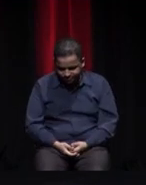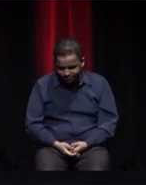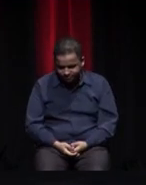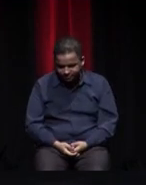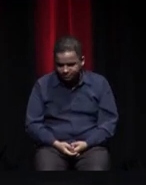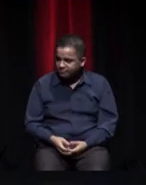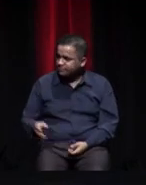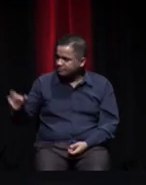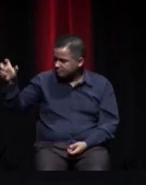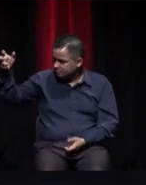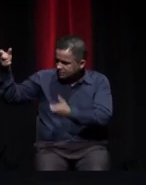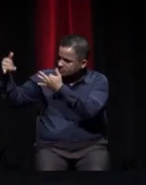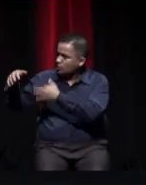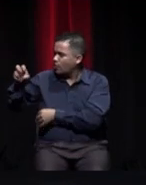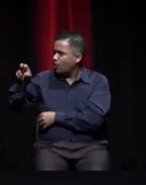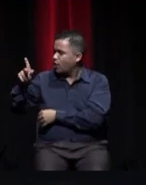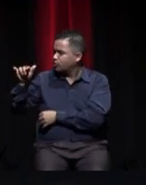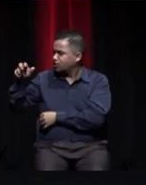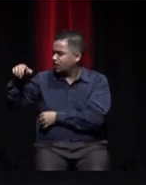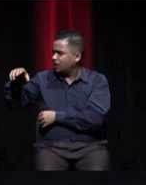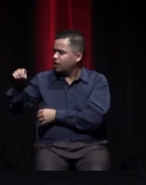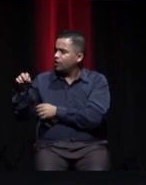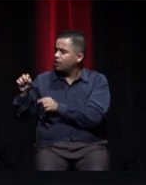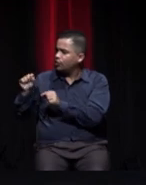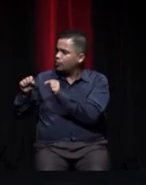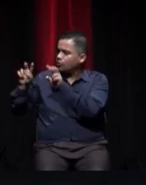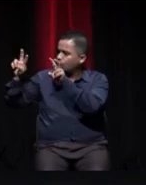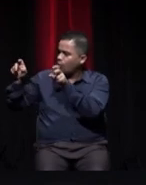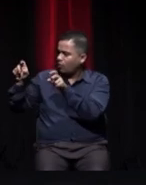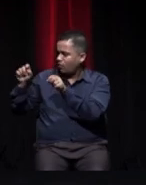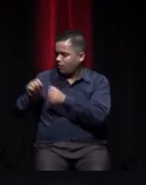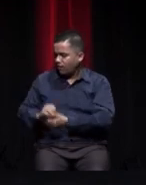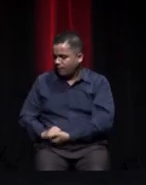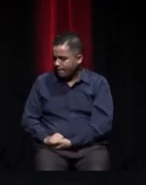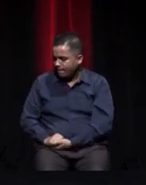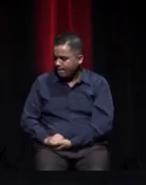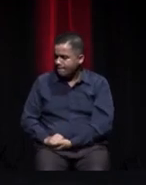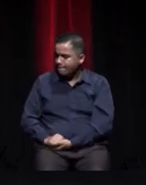with respect to the following. Enjoyment isn't pleasure.